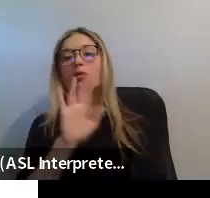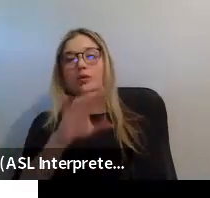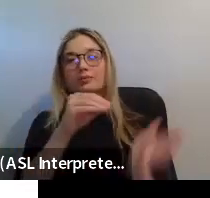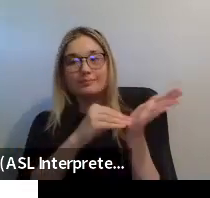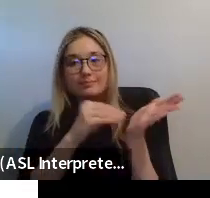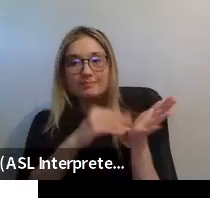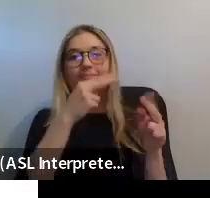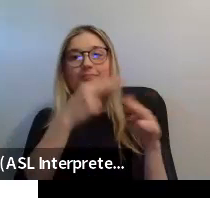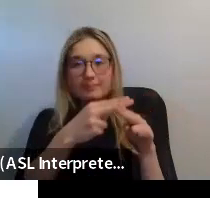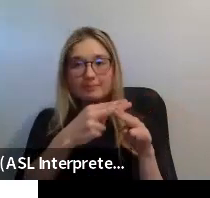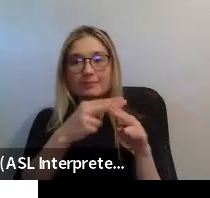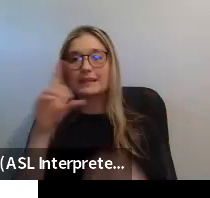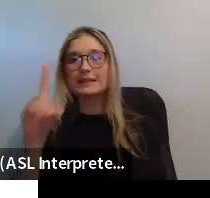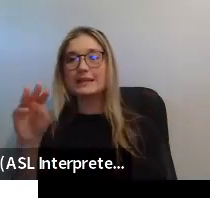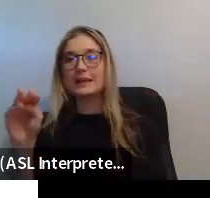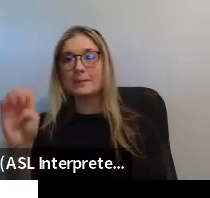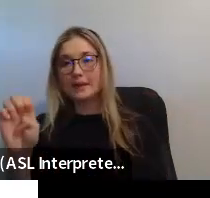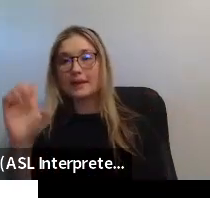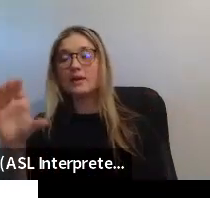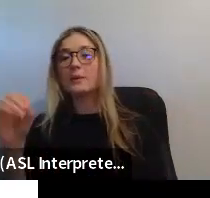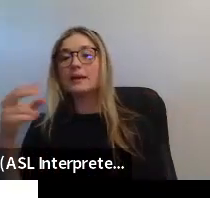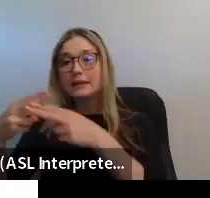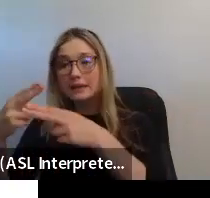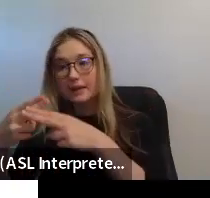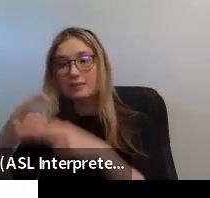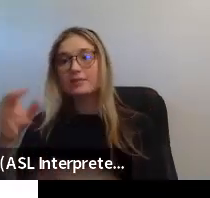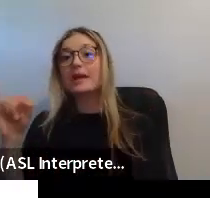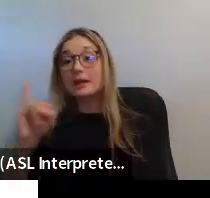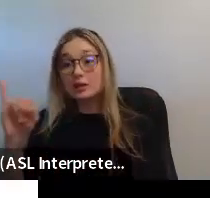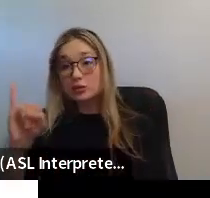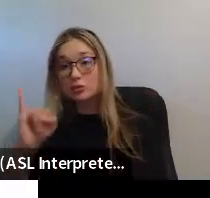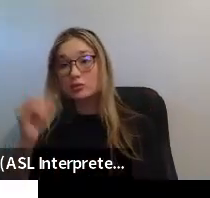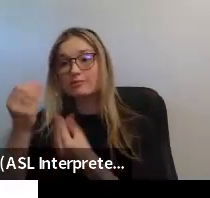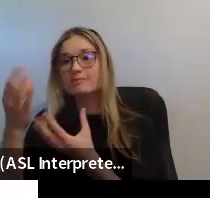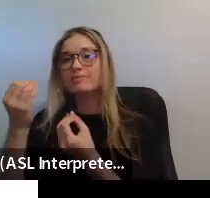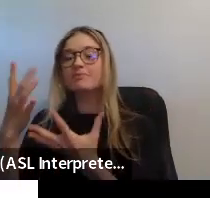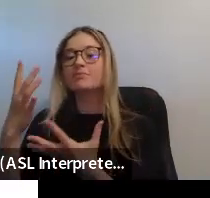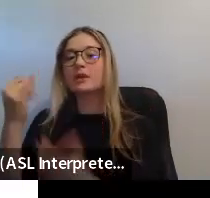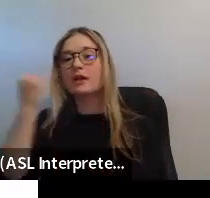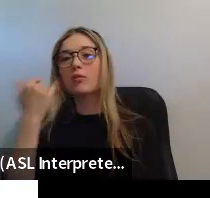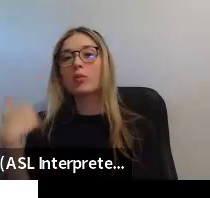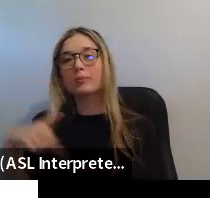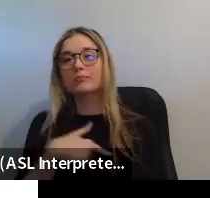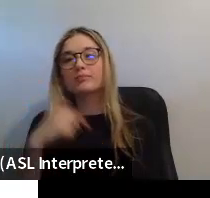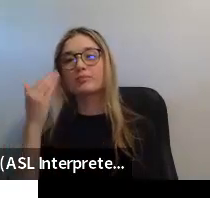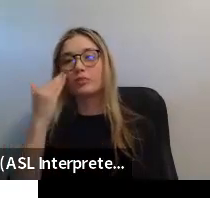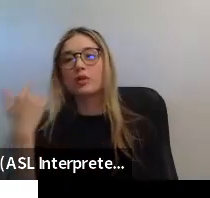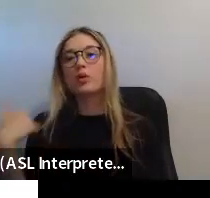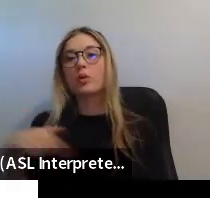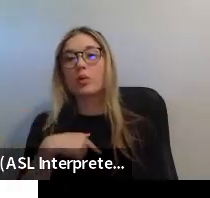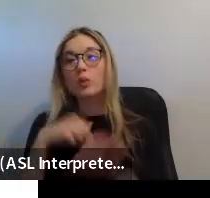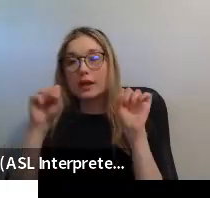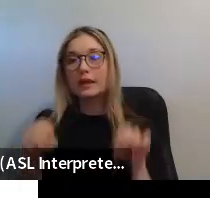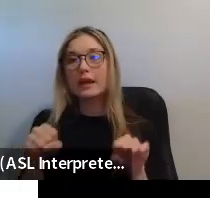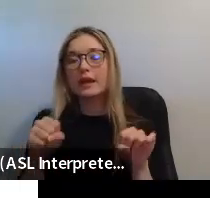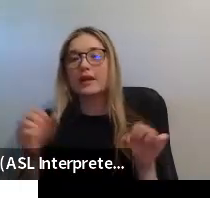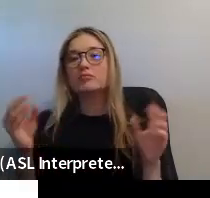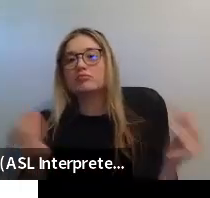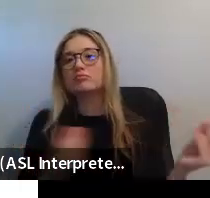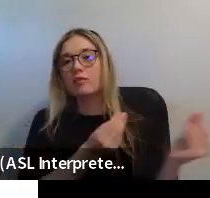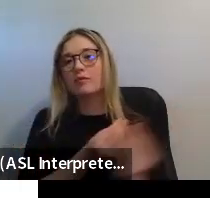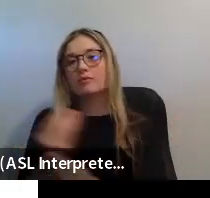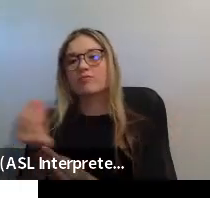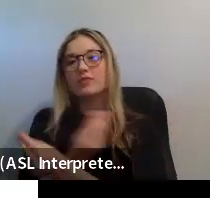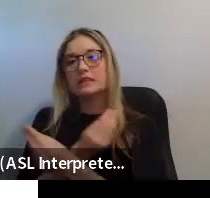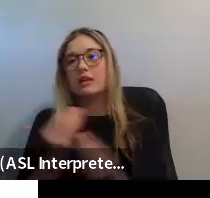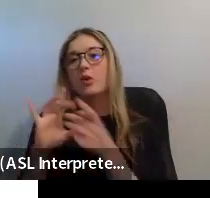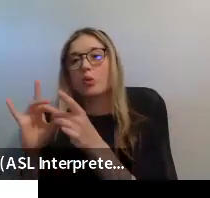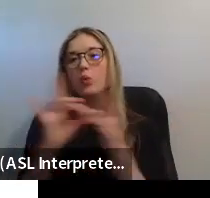Allowed us to be able to facilitate a. The coordination of another Dme.